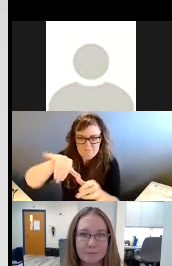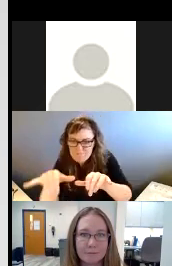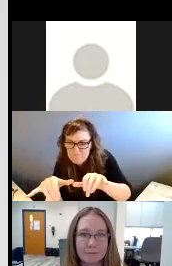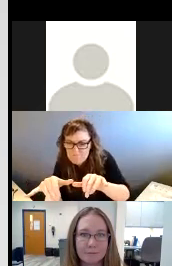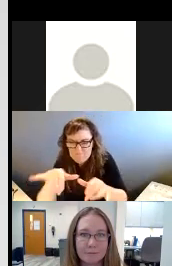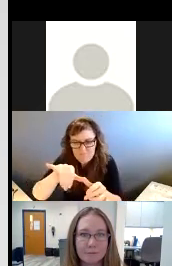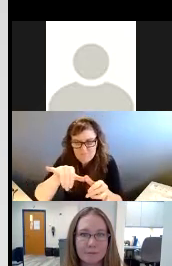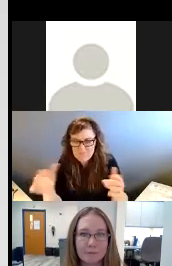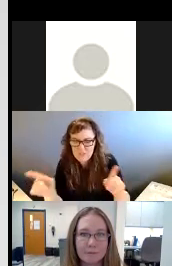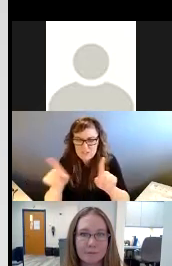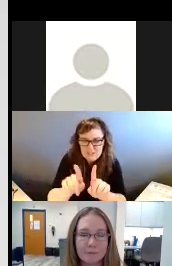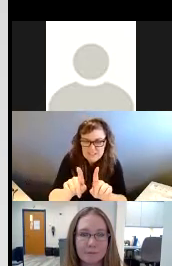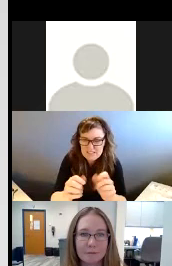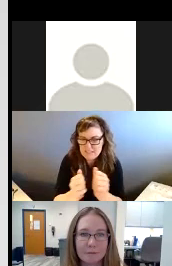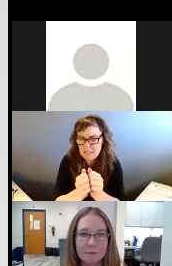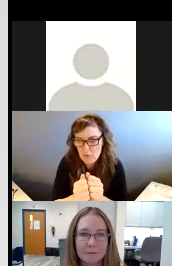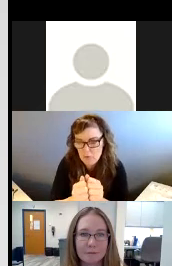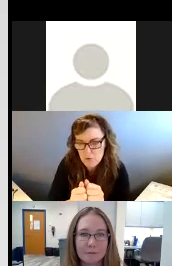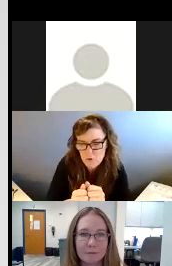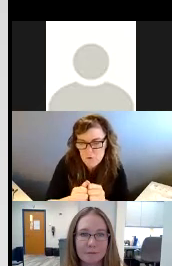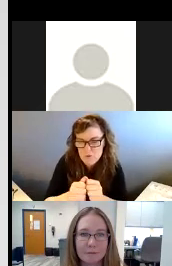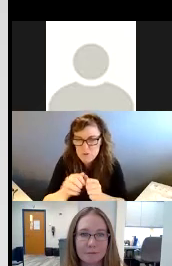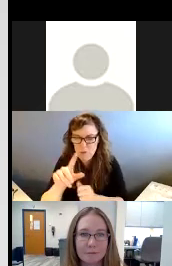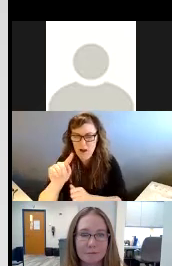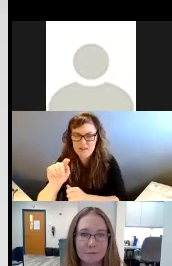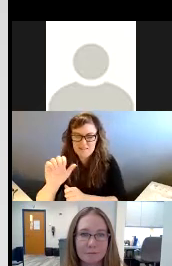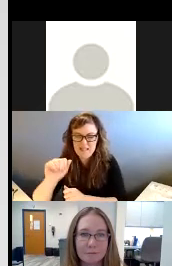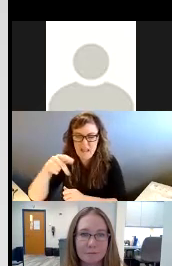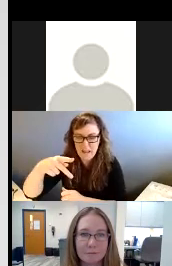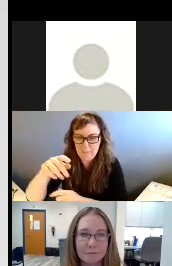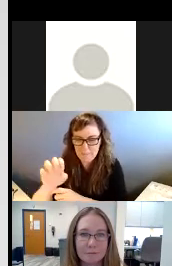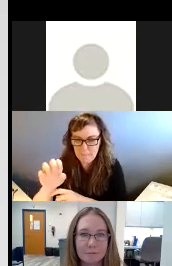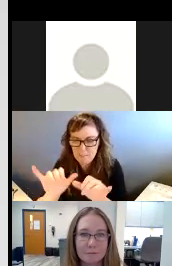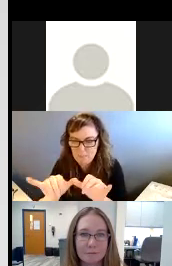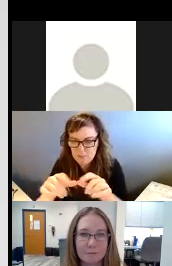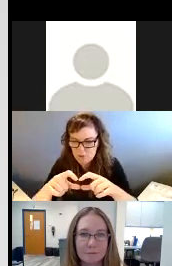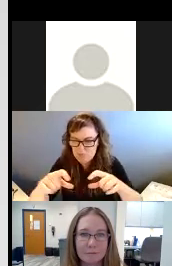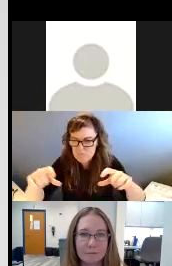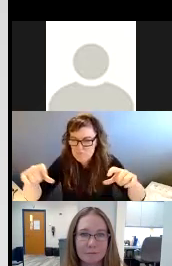A TAPE MEASURE. THEN WE CAN KIND OF MAKE SURE AND MONITOR THEY ARE TAKING THEM APPROPRIATELY.